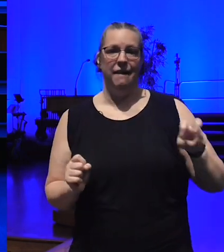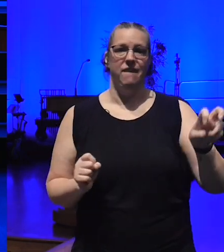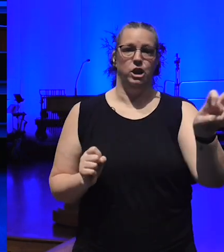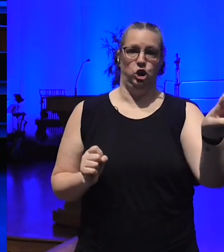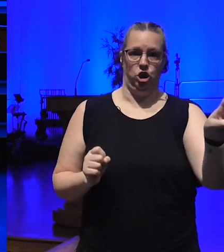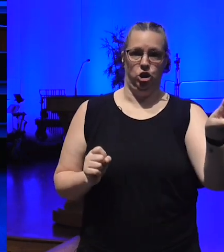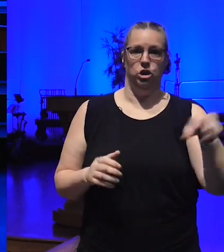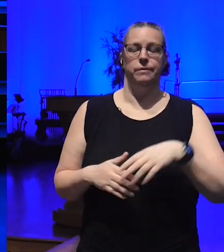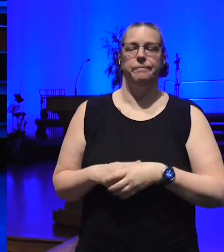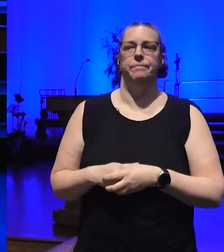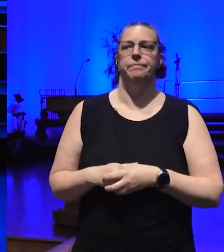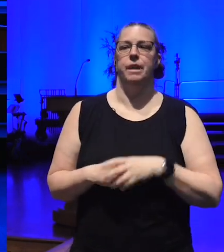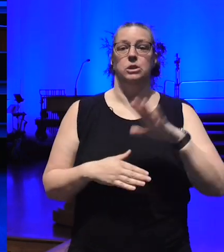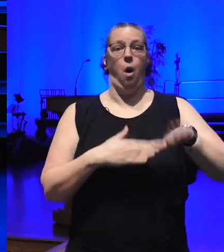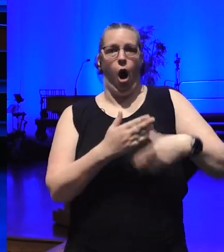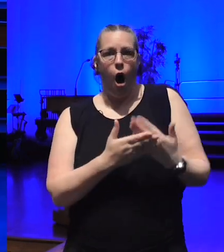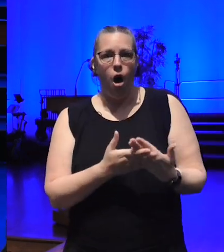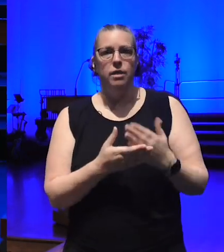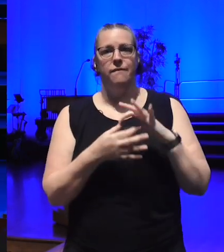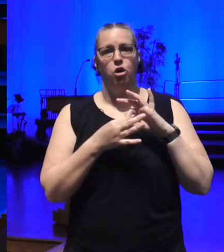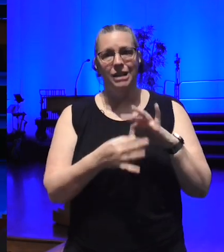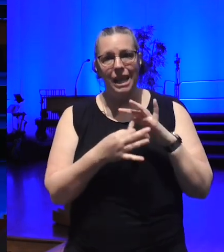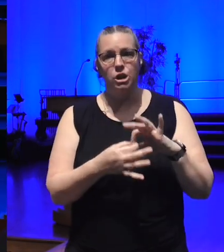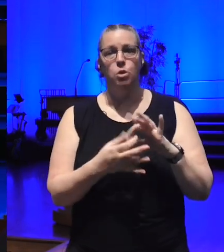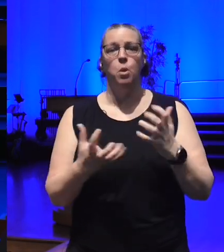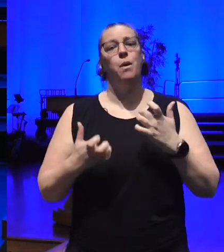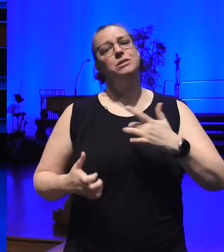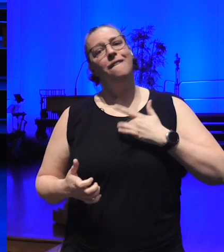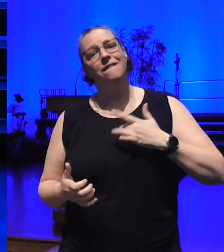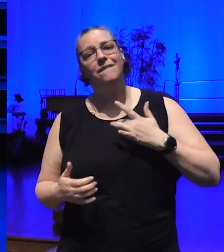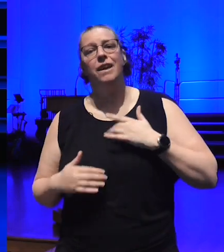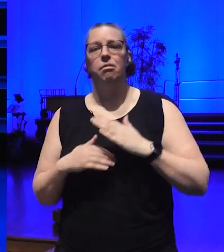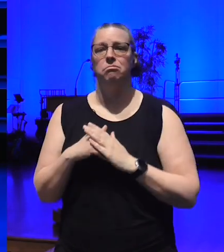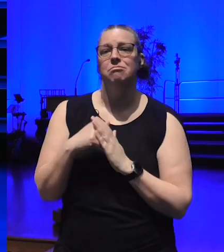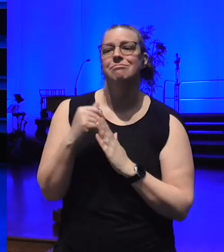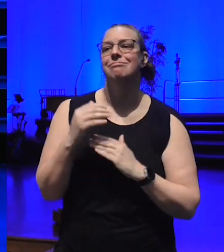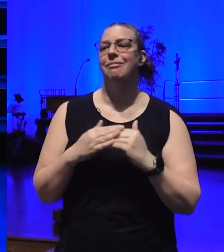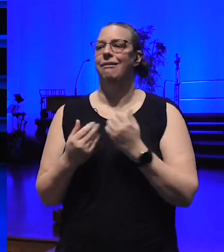in all of our relationships we want to feel safe and comfortable and familiar